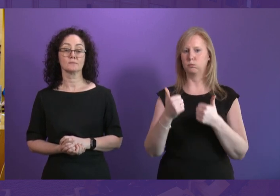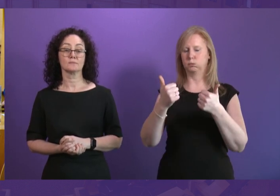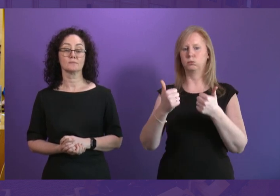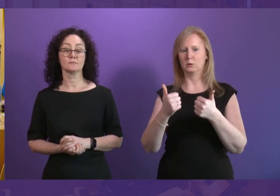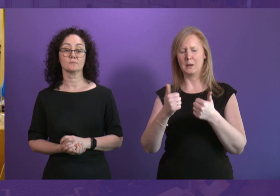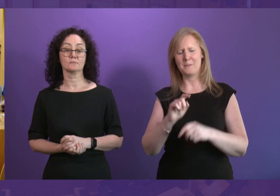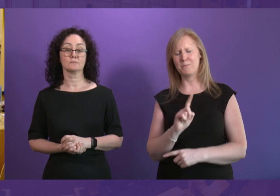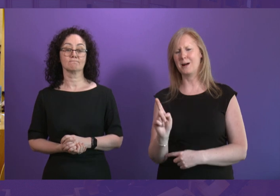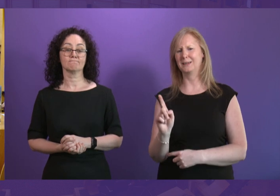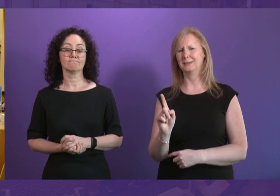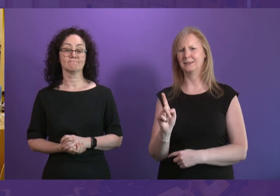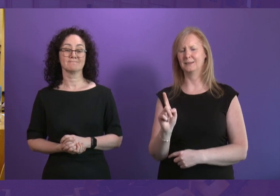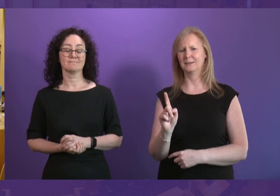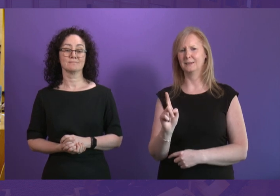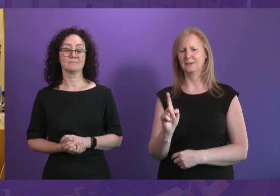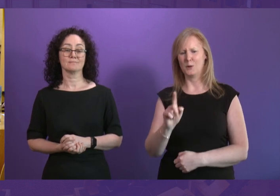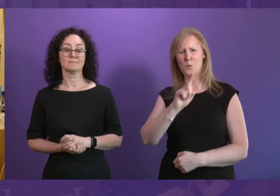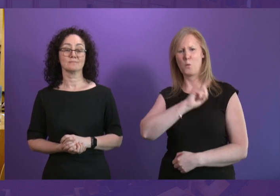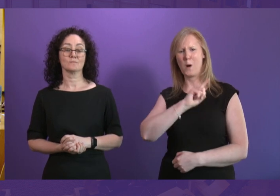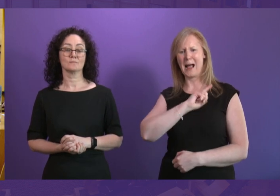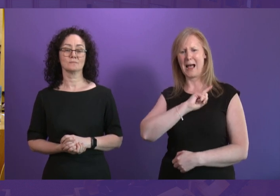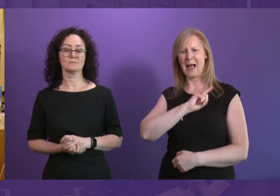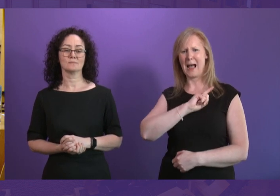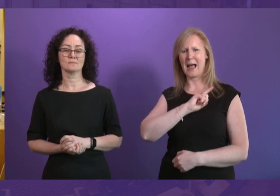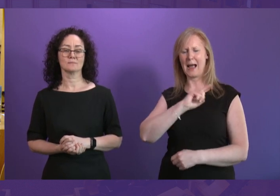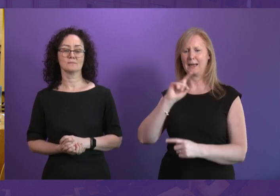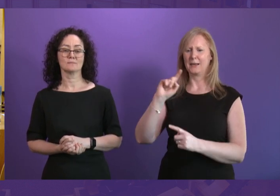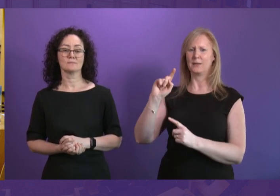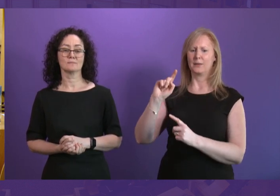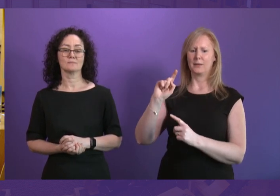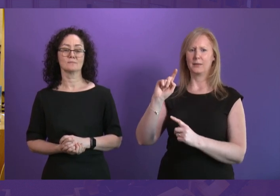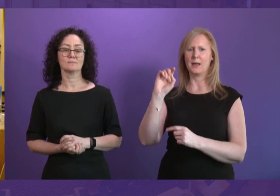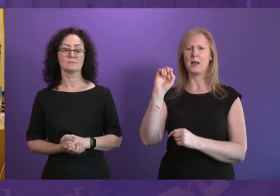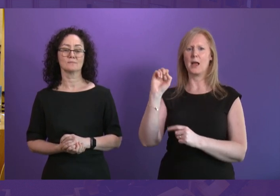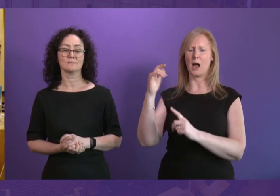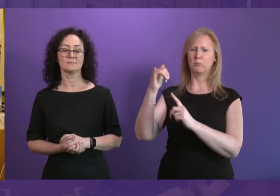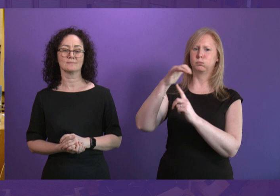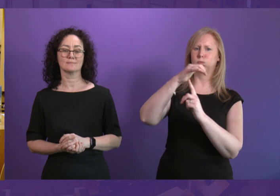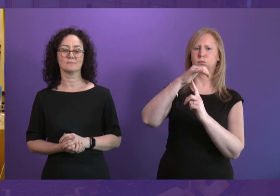question: why was the air ambulance or the emergency retrieval team not tasked initially